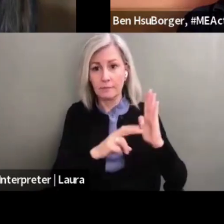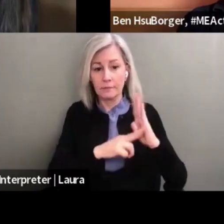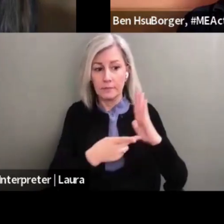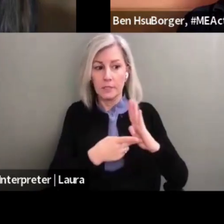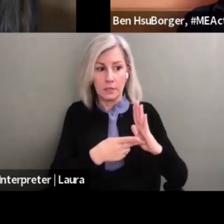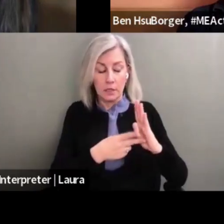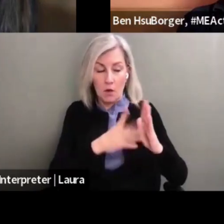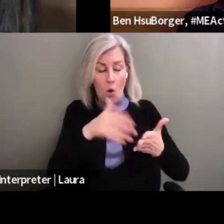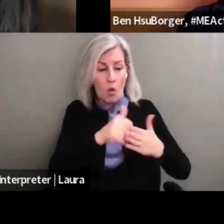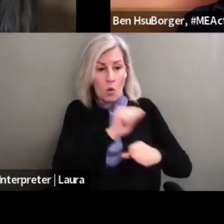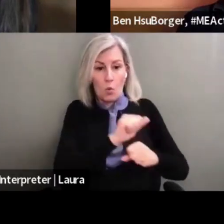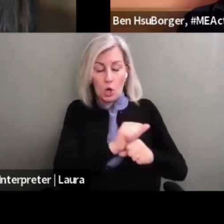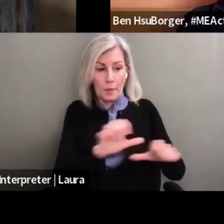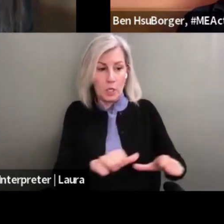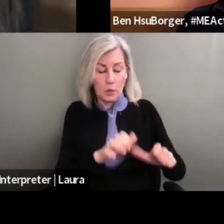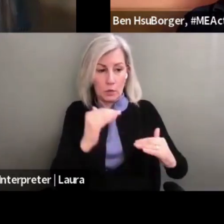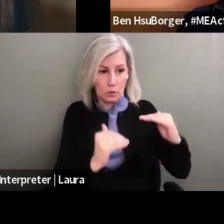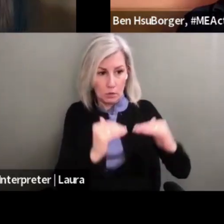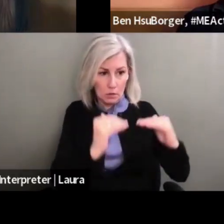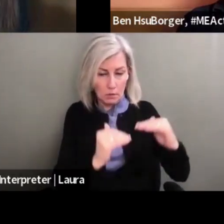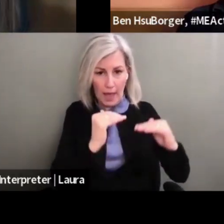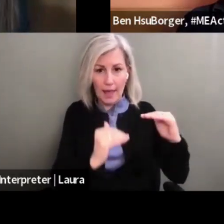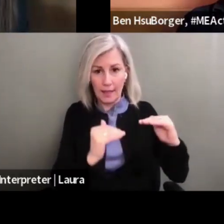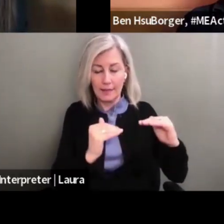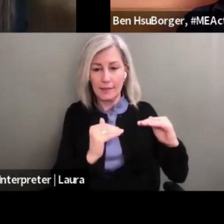pressure